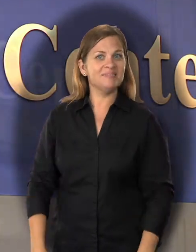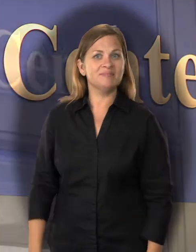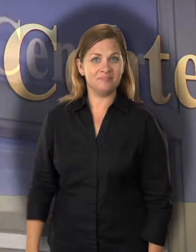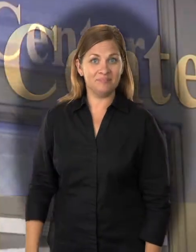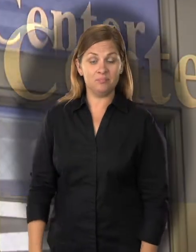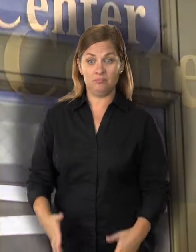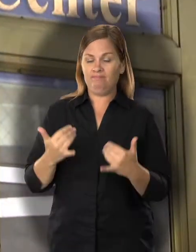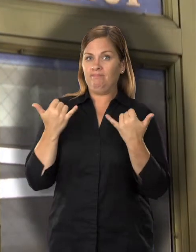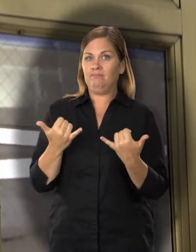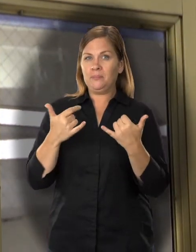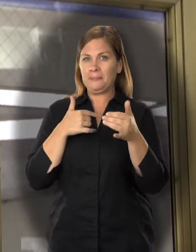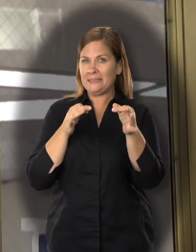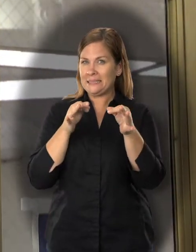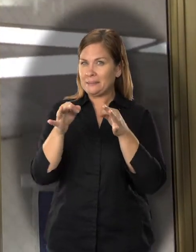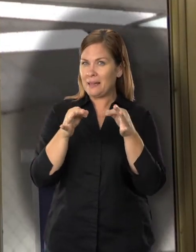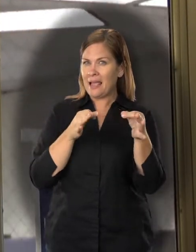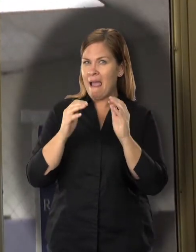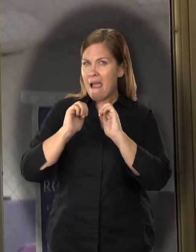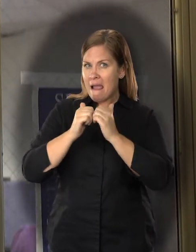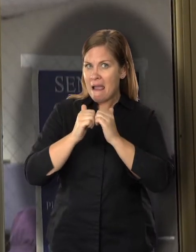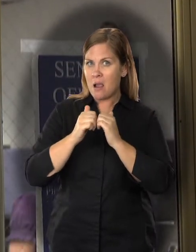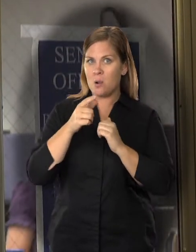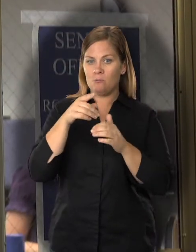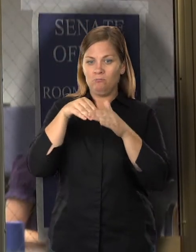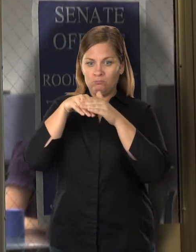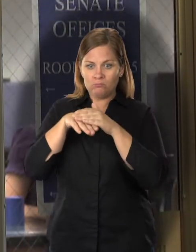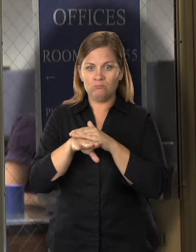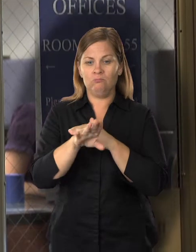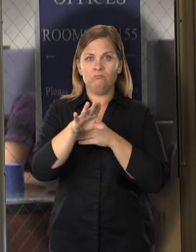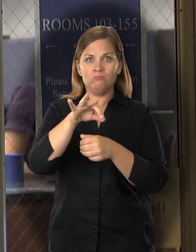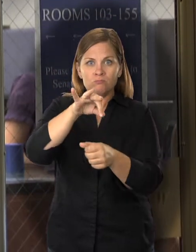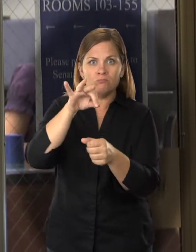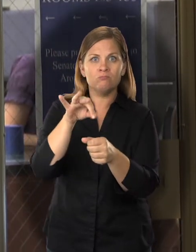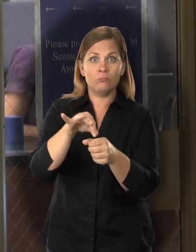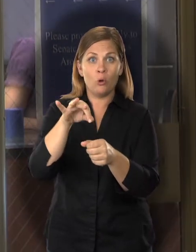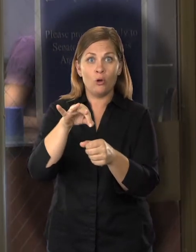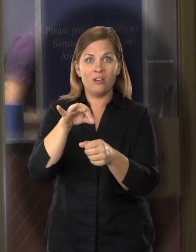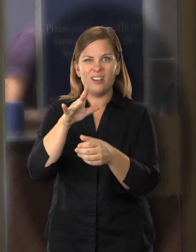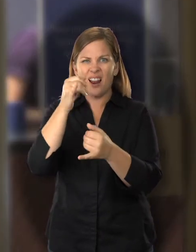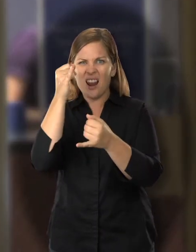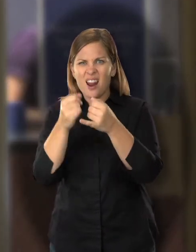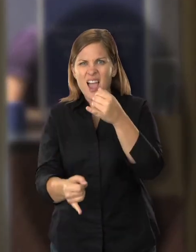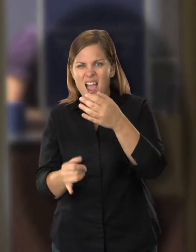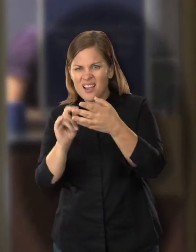during the last week before the election.